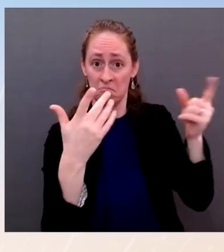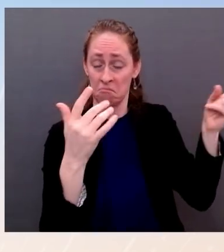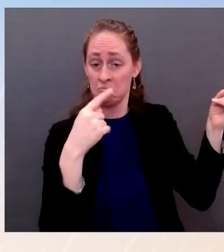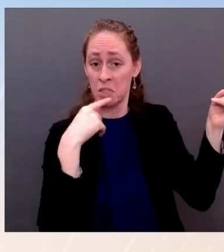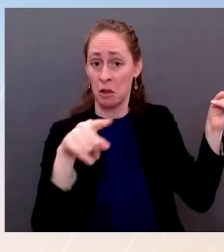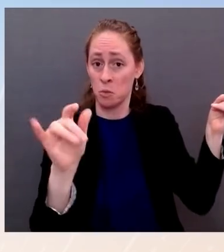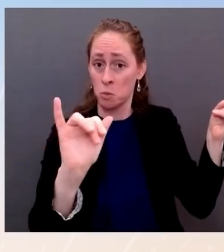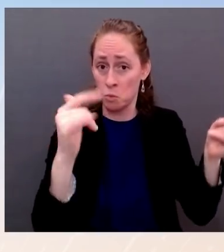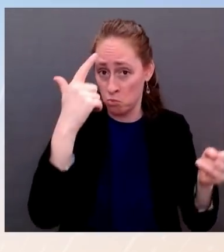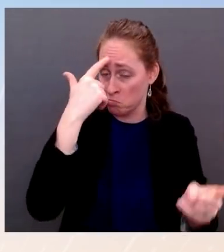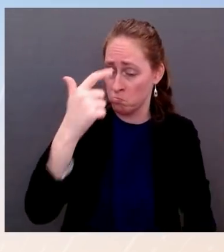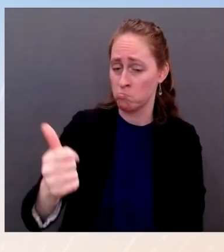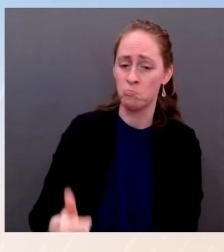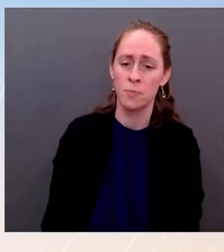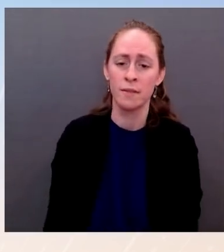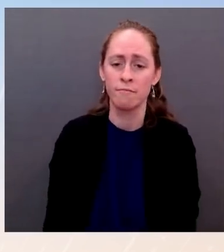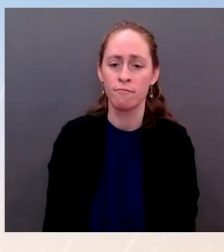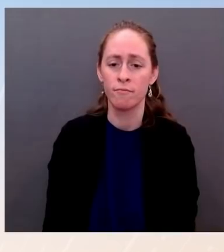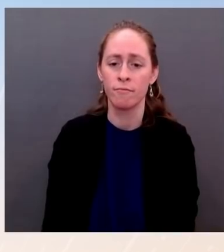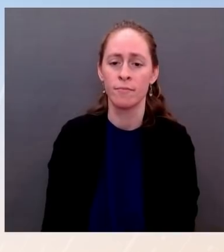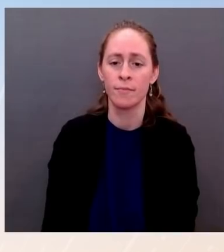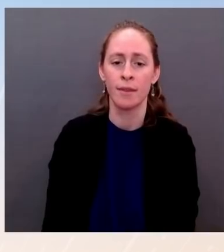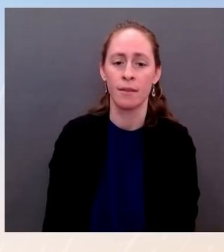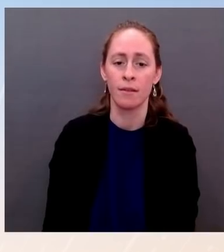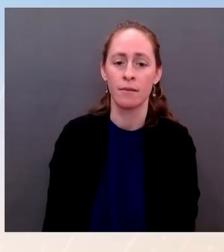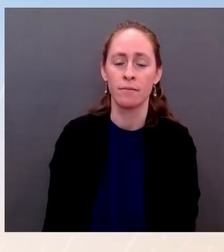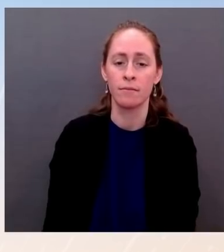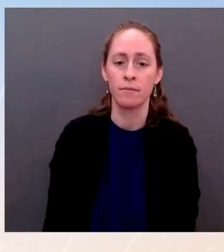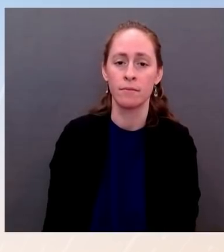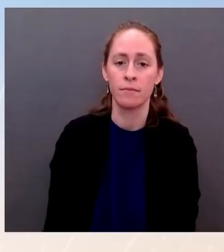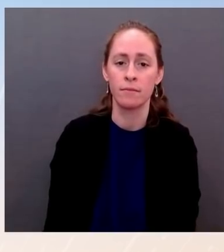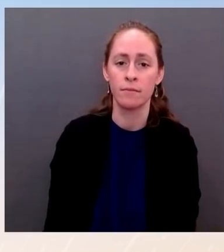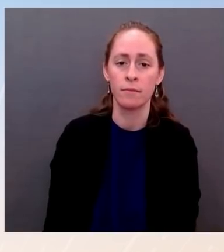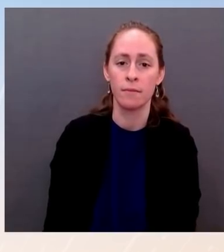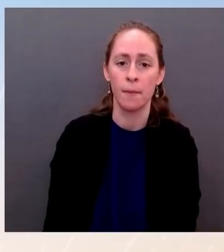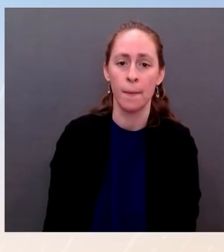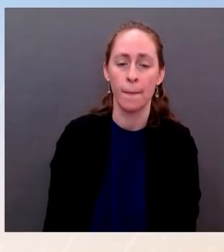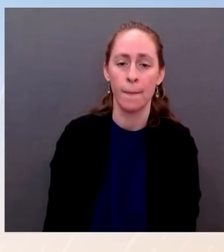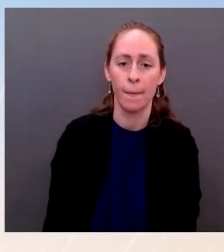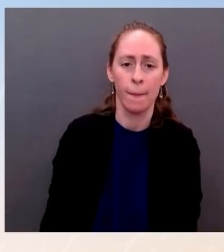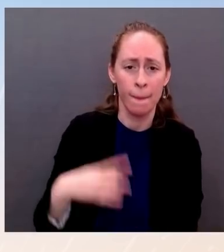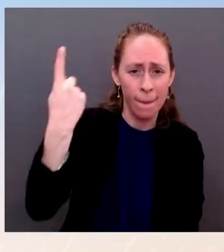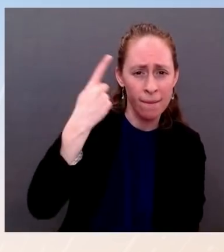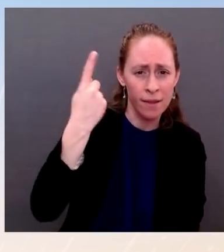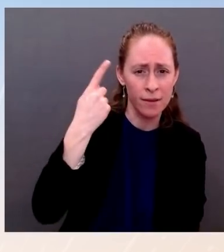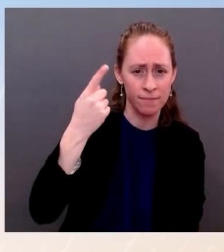of an assault on Kyiv, specifically. What is your sense, if Putin does decide to invade Ukraine: